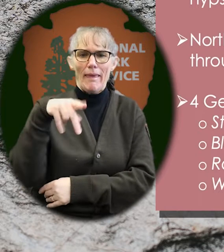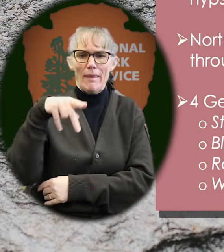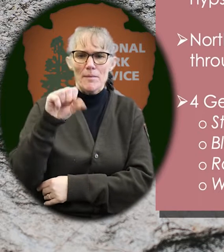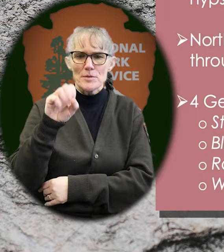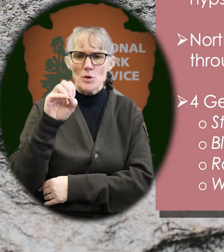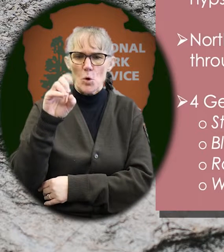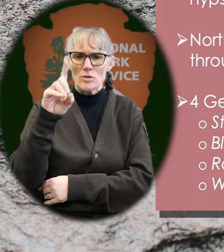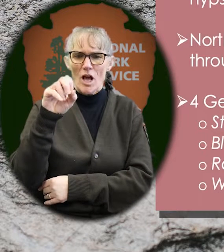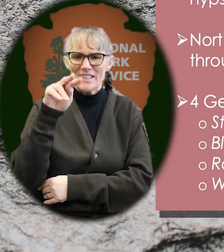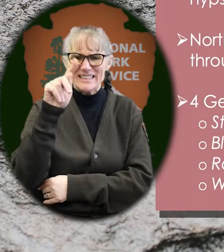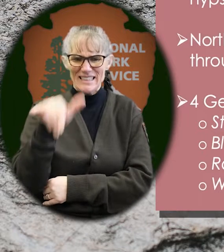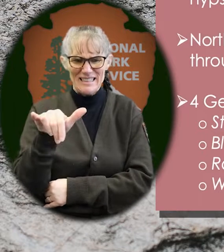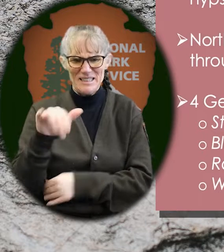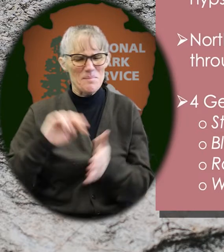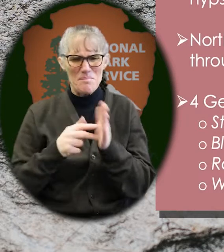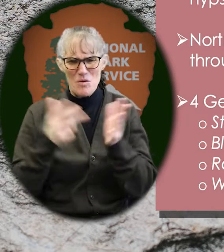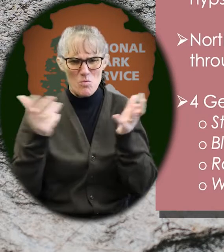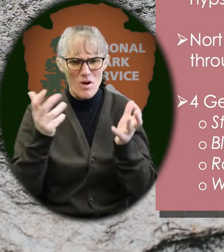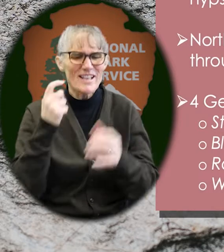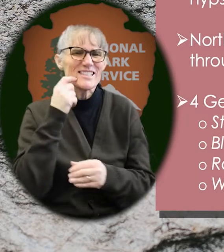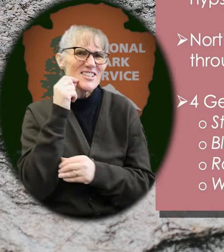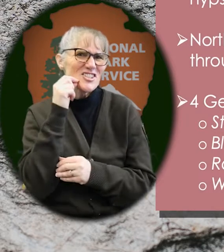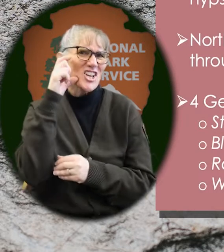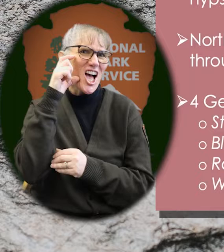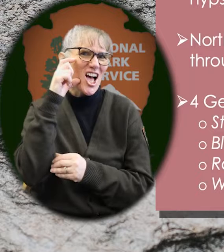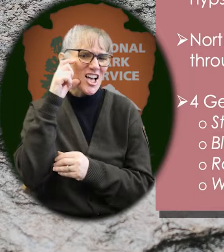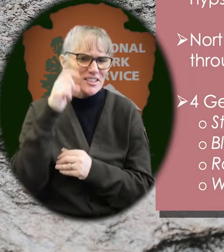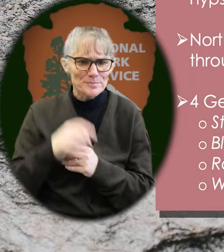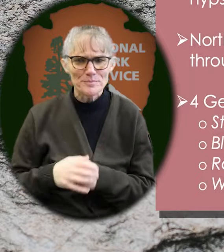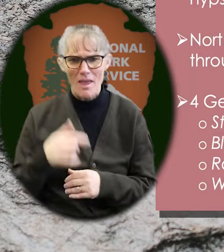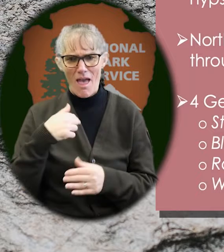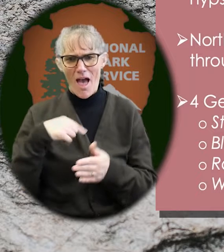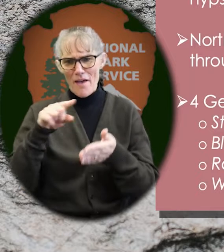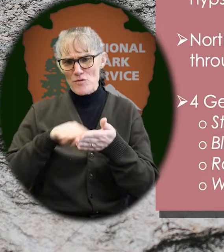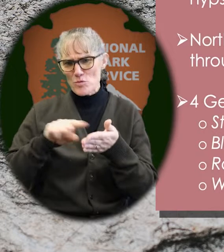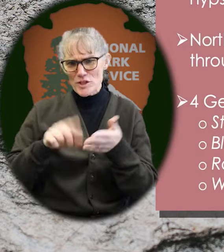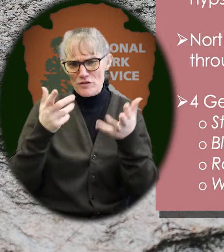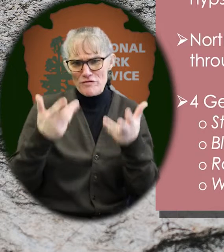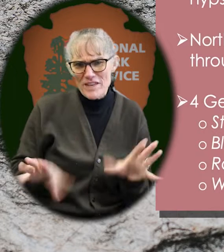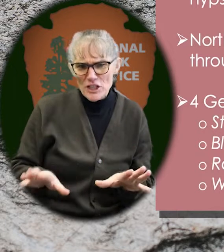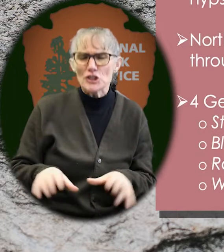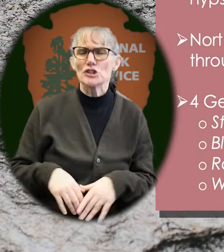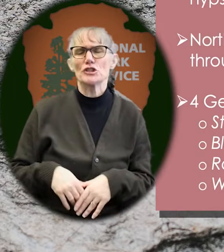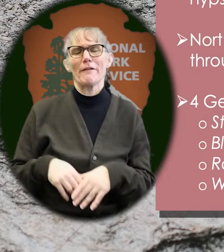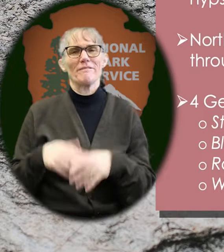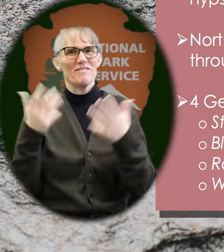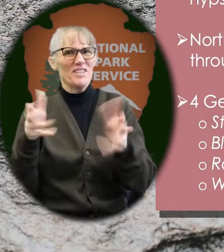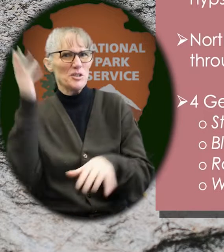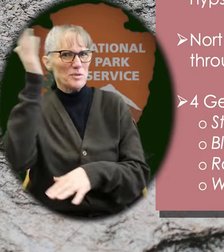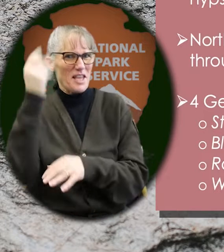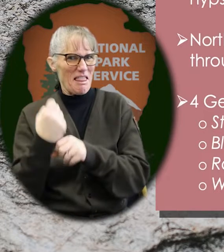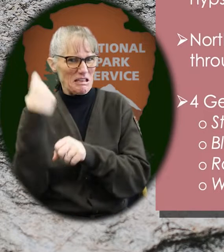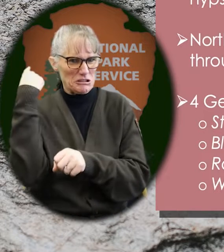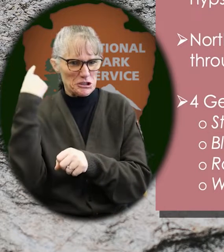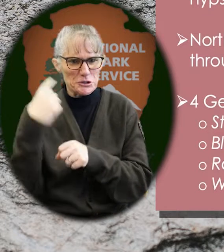Uh. And hypsodonty refers to high crown teeth. So, this is something that I've done research in on in the past and I did, I presented on this last year.